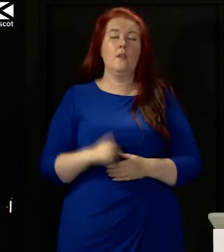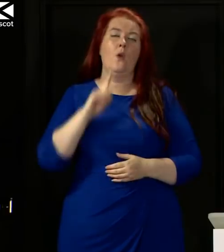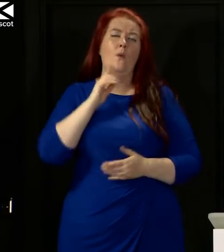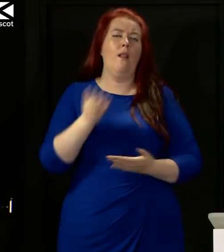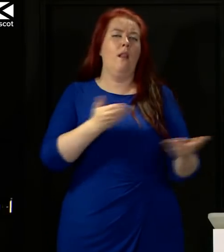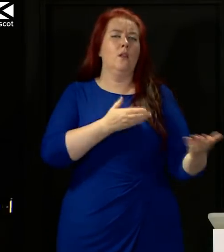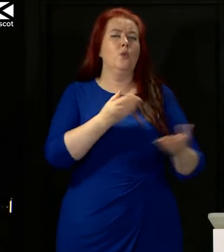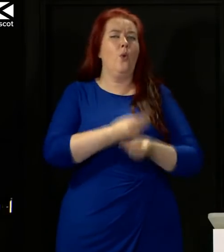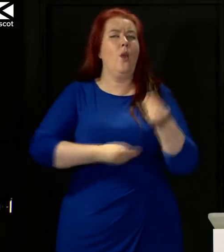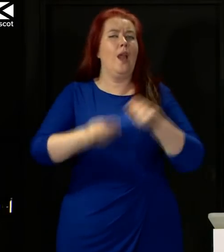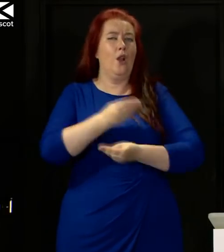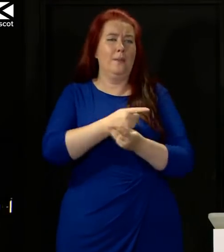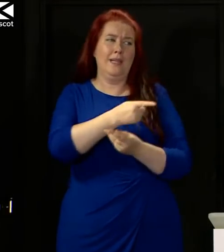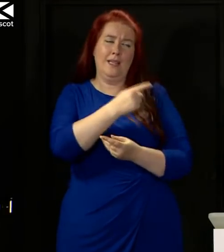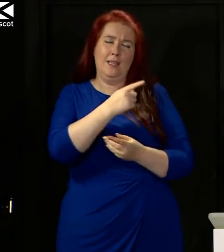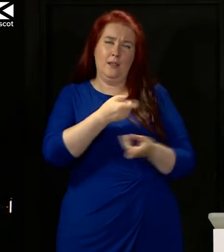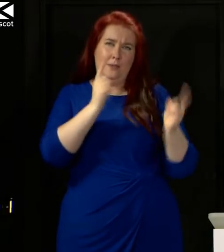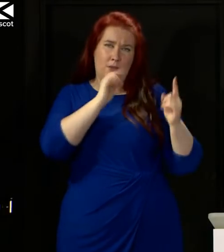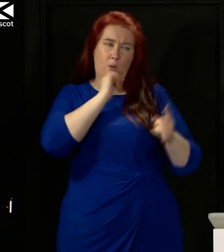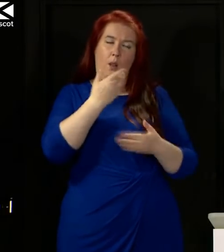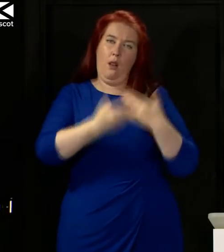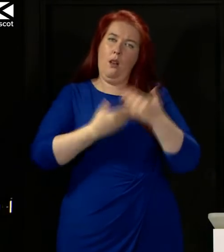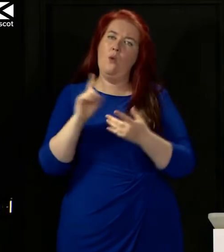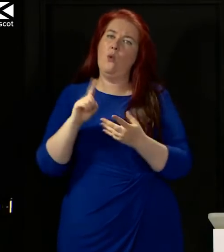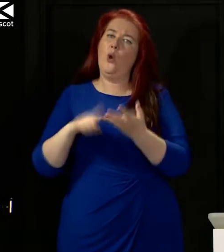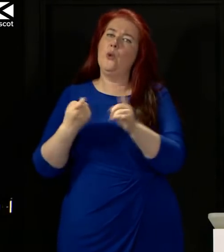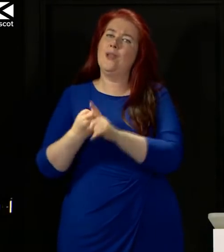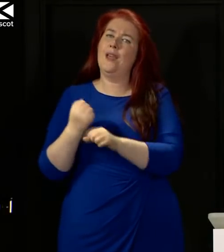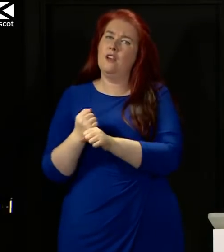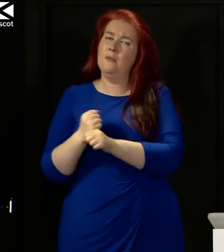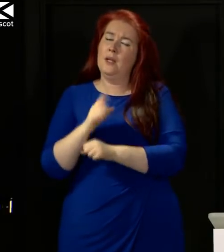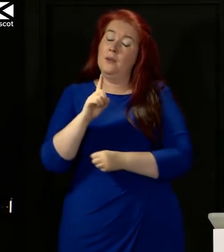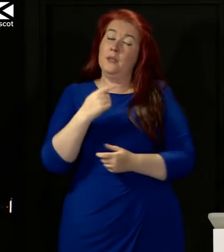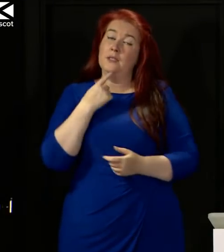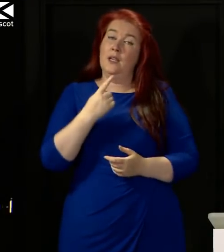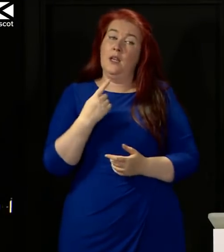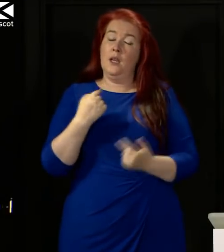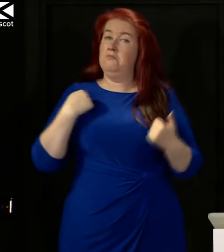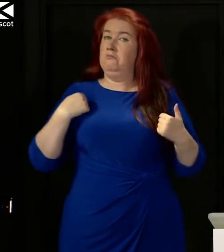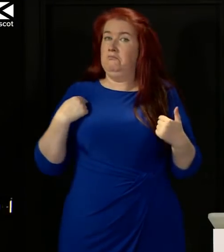we've made to the UK Government and the state of those discussions. We haven't had any definitive